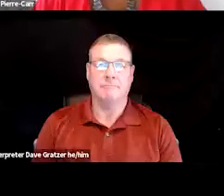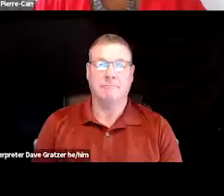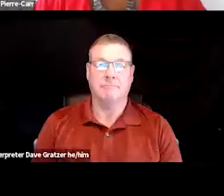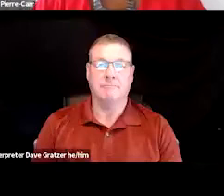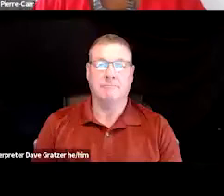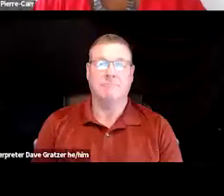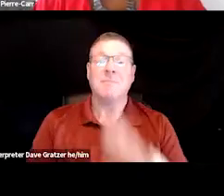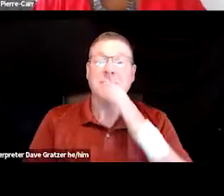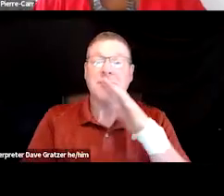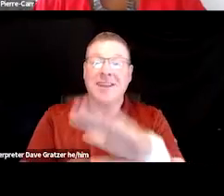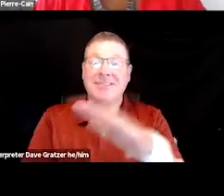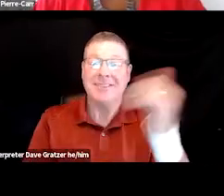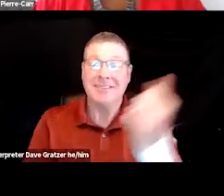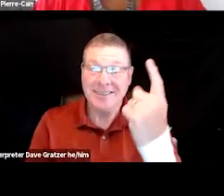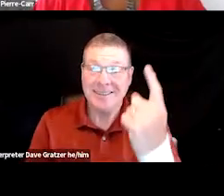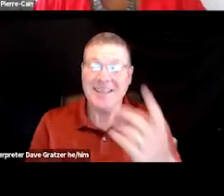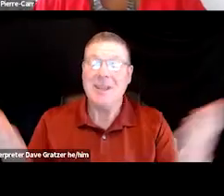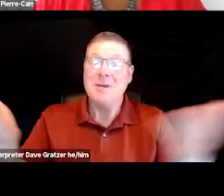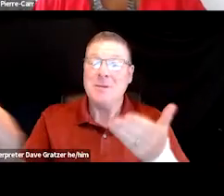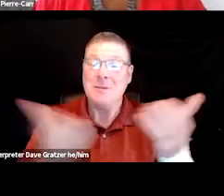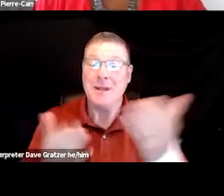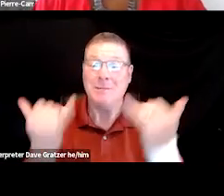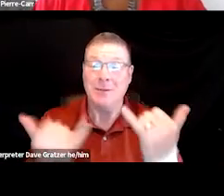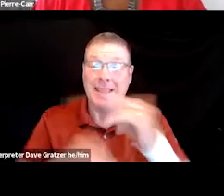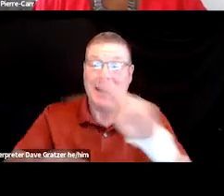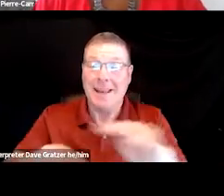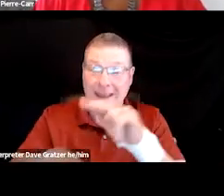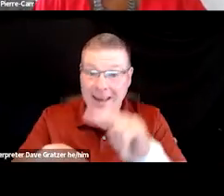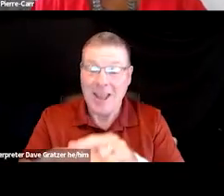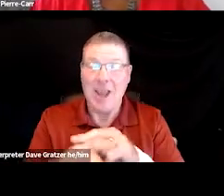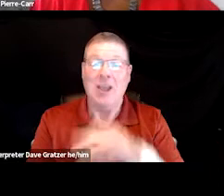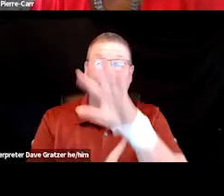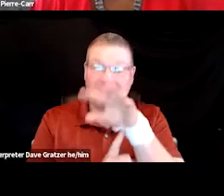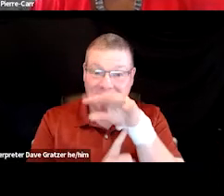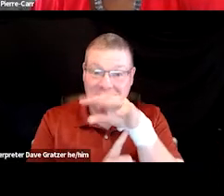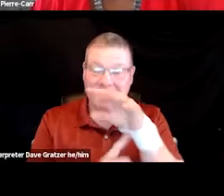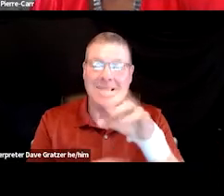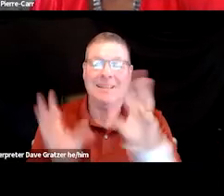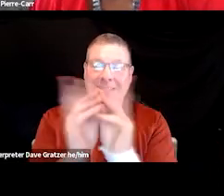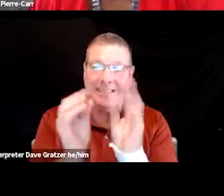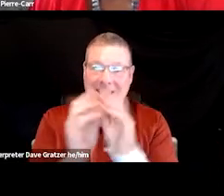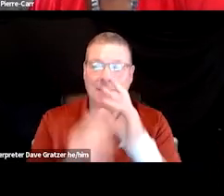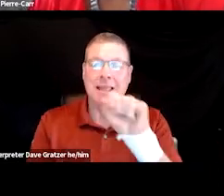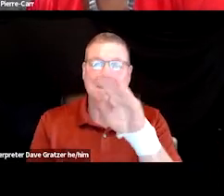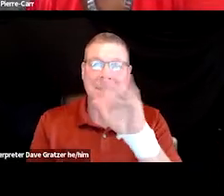Good afternoon, everybody. Welcome to today's National Virtual Summit presented by SAMHSA GAINS Center,